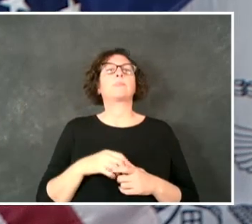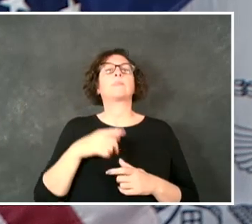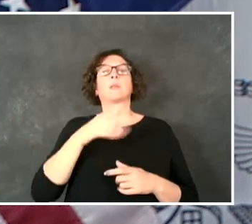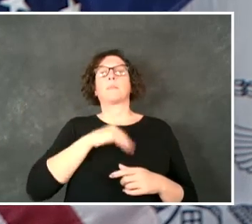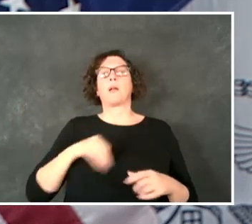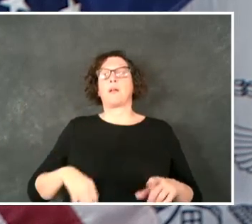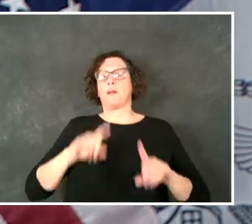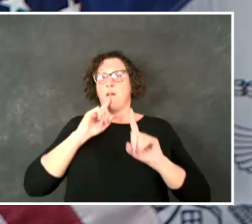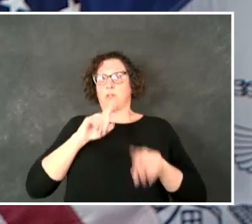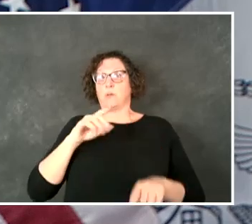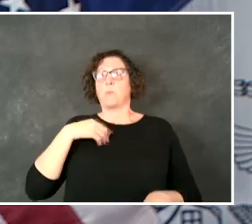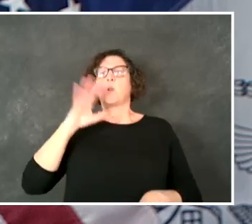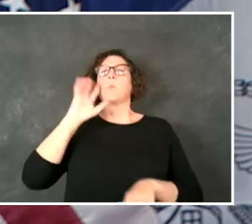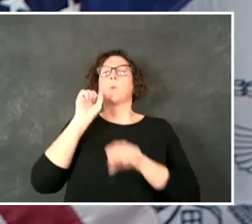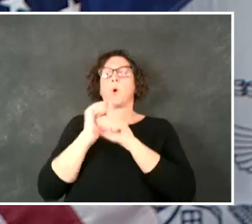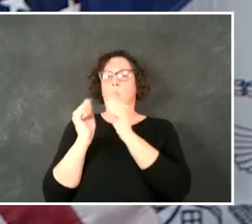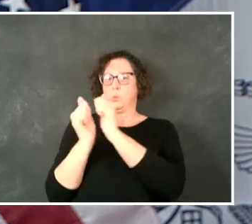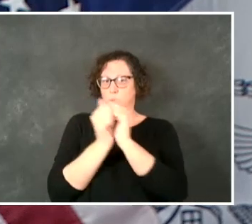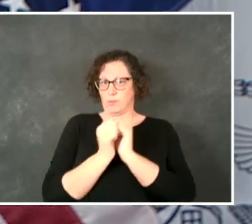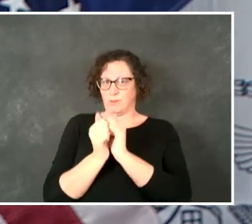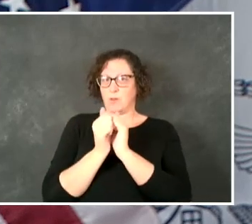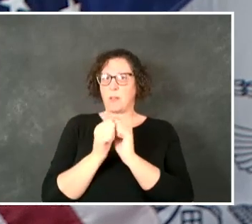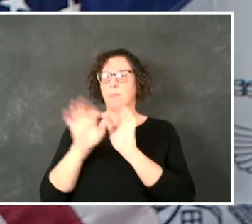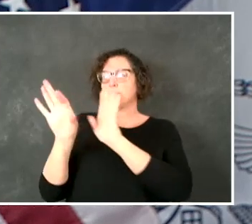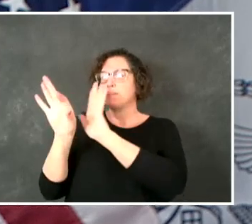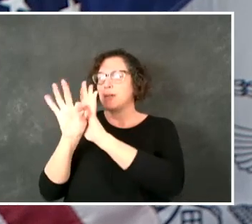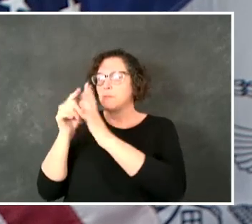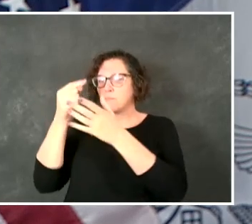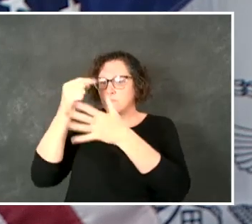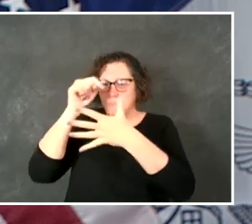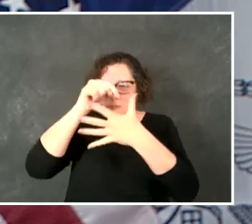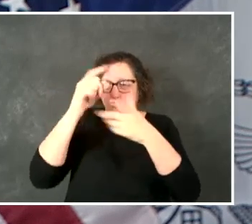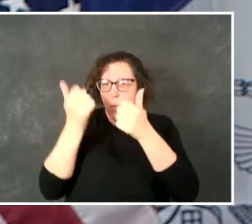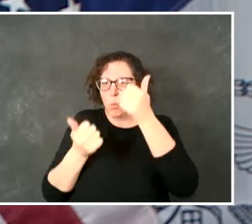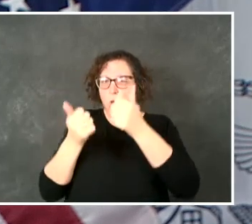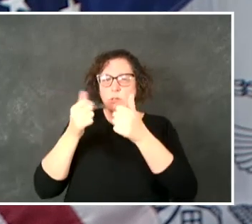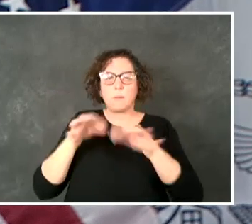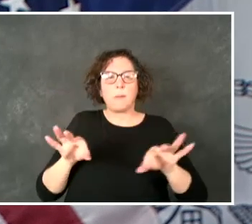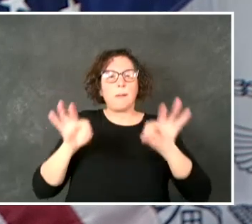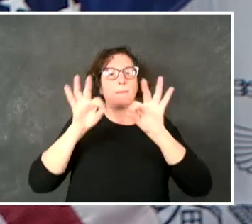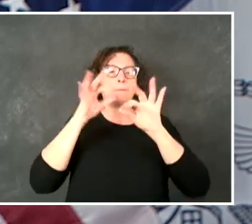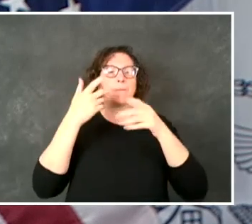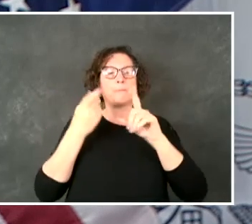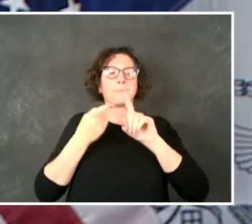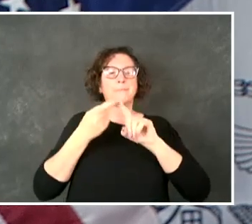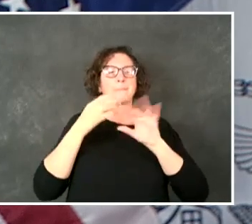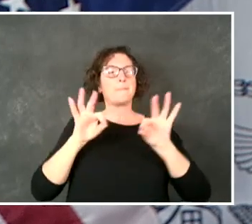PART OF MANHATTAN, BRONX, ANYTHING LIKE THAT? WE'RE ALL GOING TO WORK